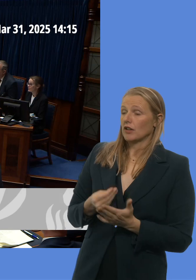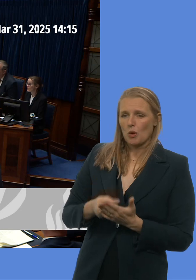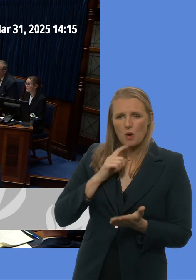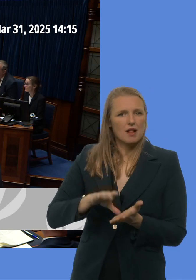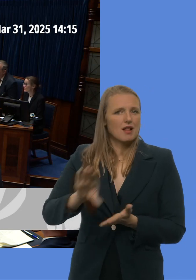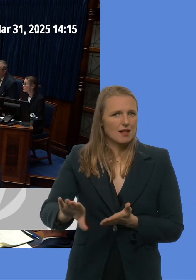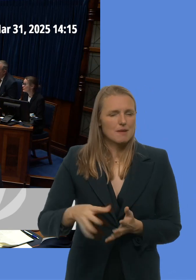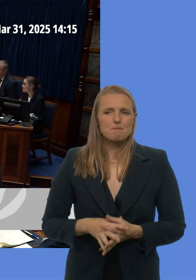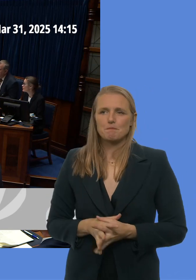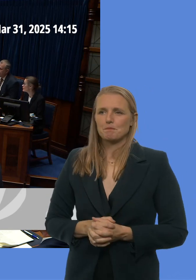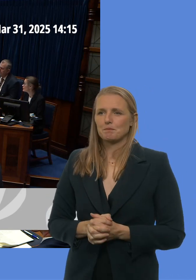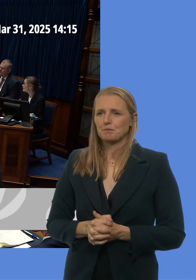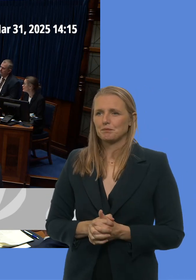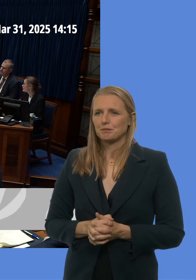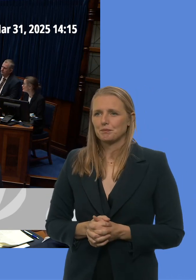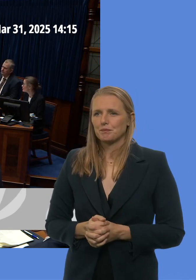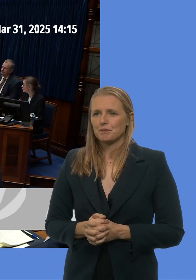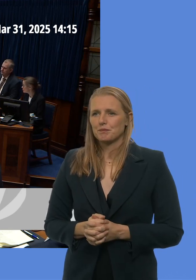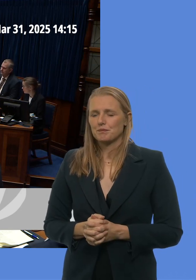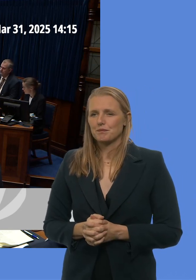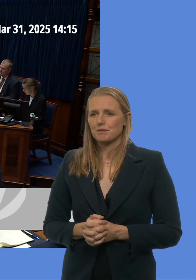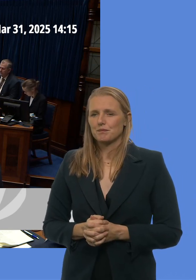I thank the Minister for her answer.